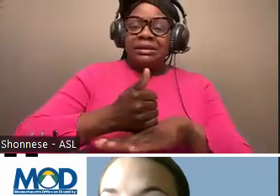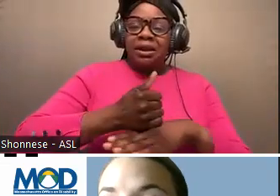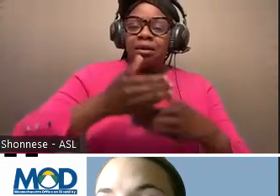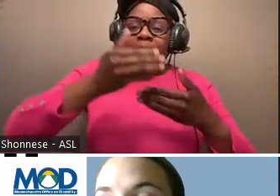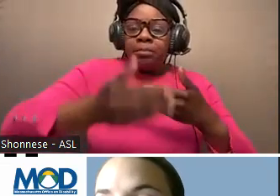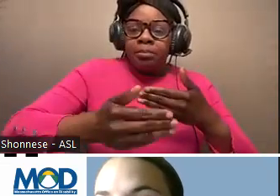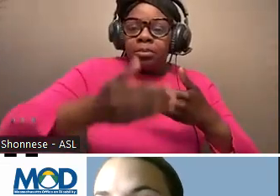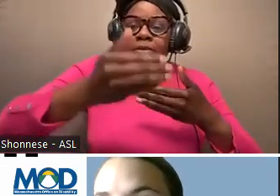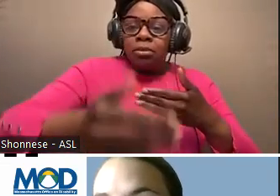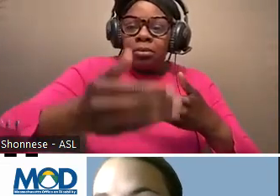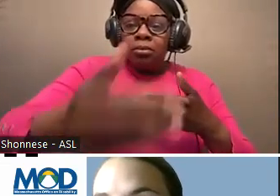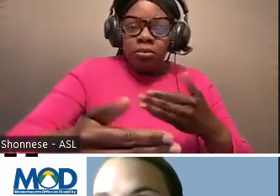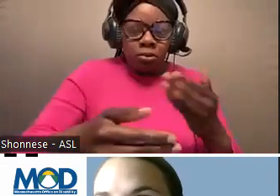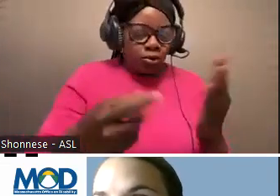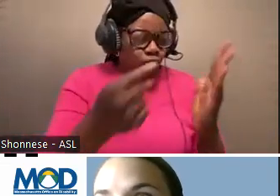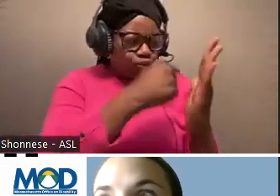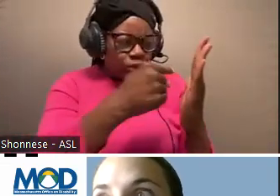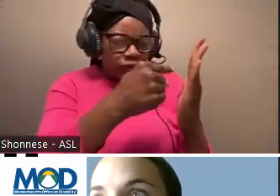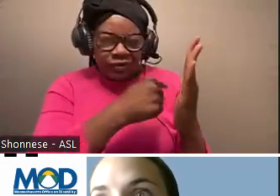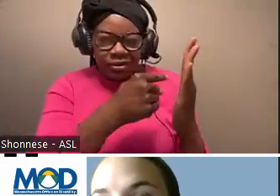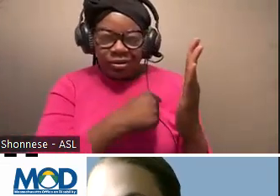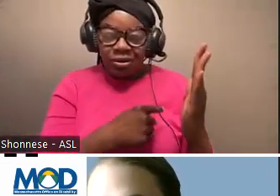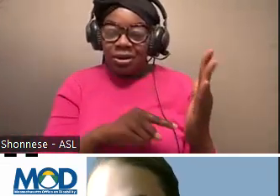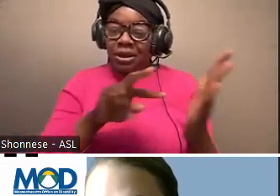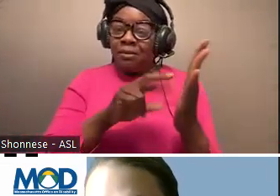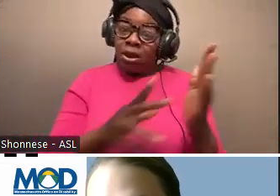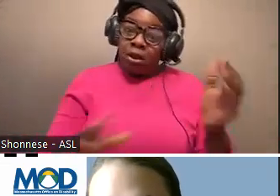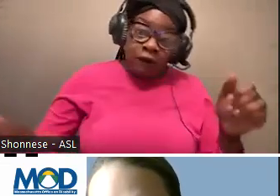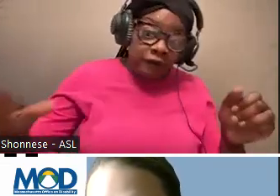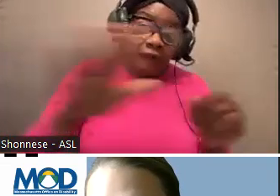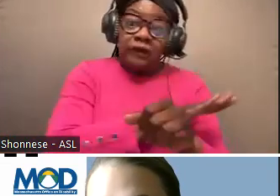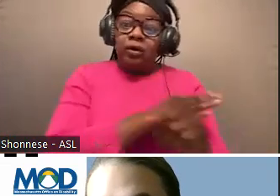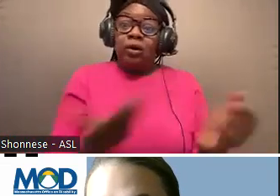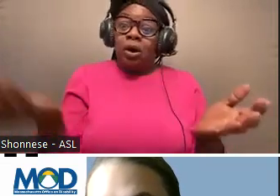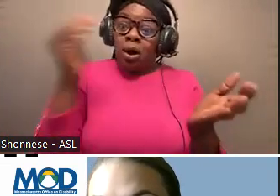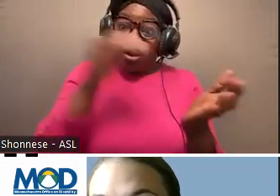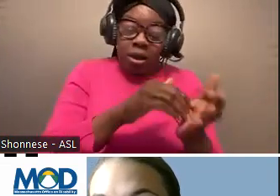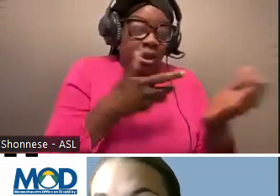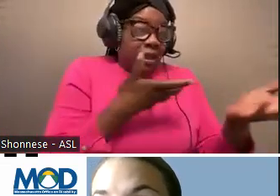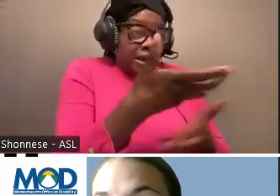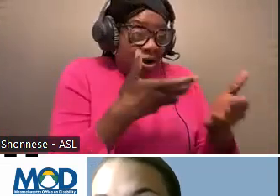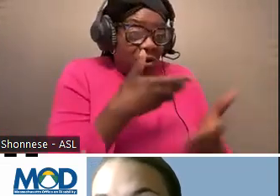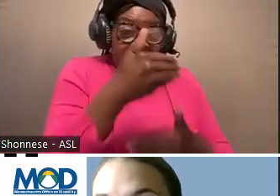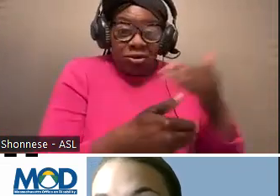and it doesn't necessarily have to be a full-blown interactive process every time. But I think that